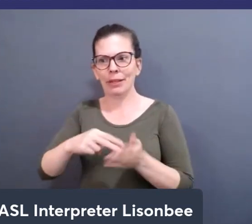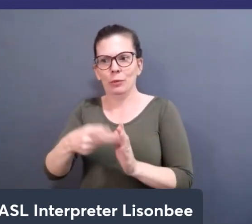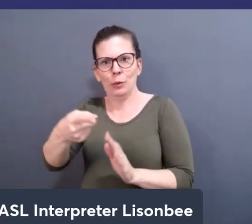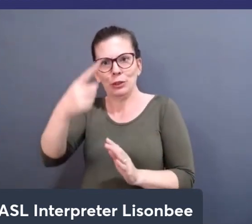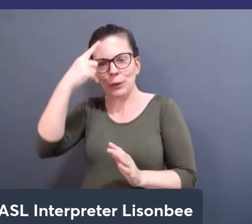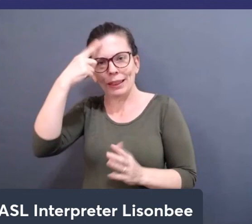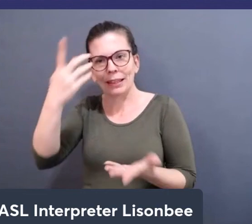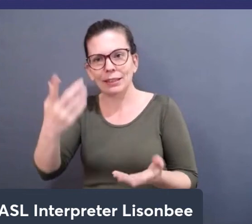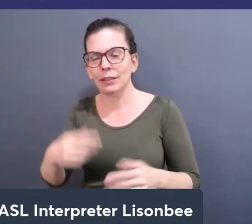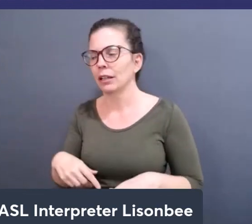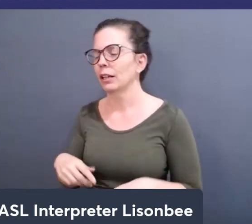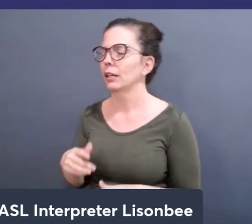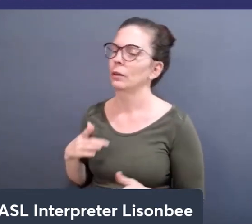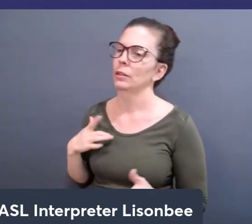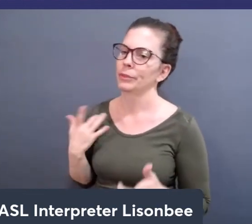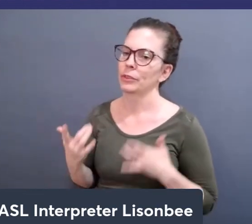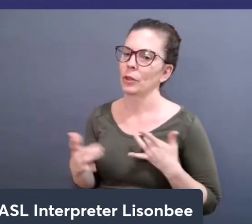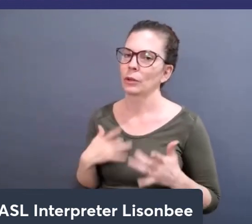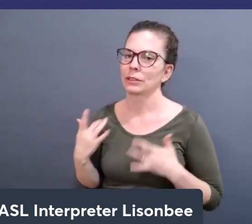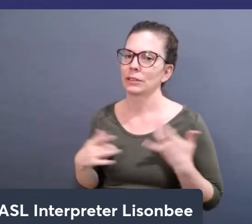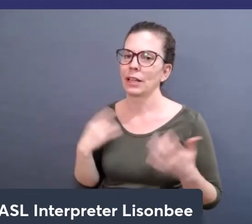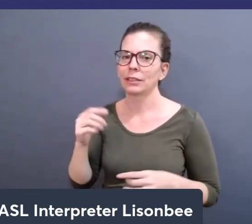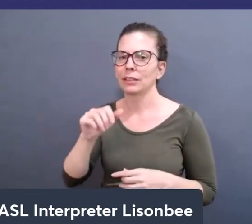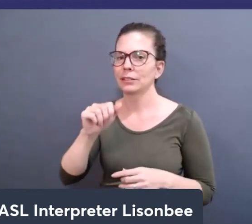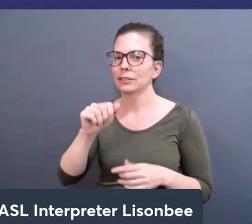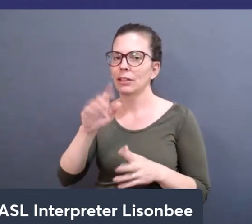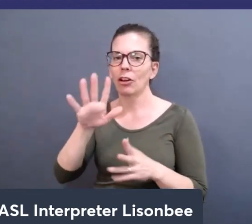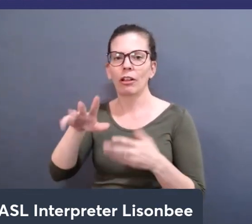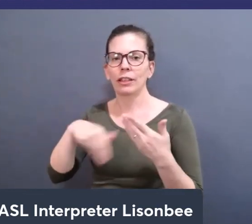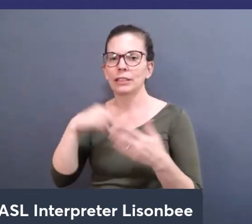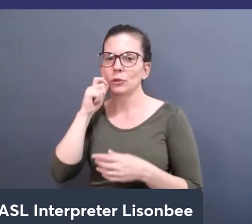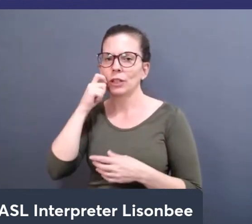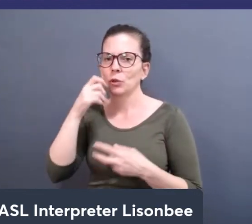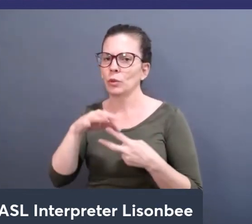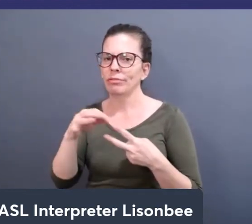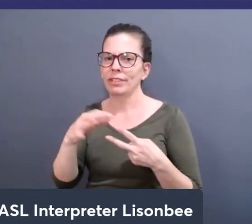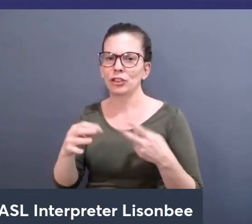Oh, super exciting. I mean, all these cool features, man, especially around the,